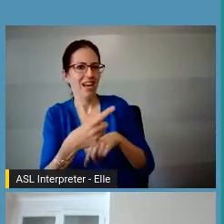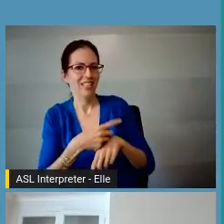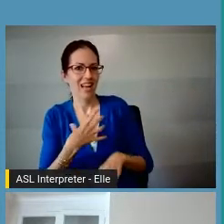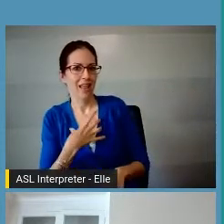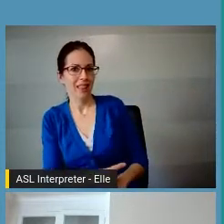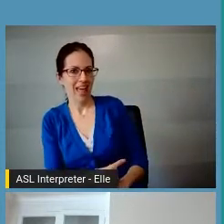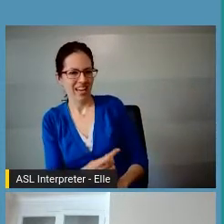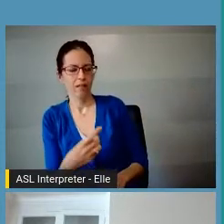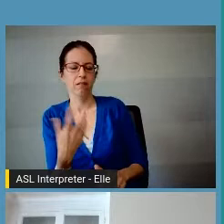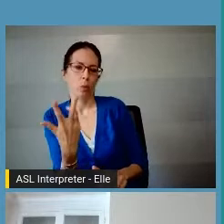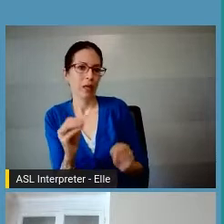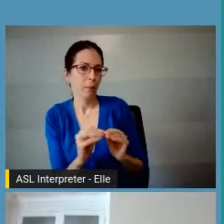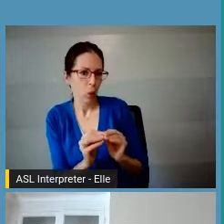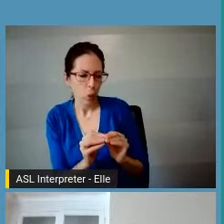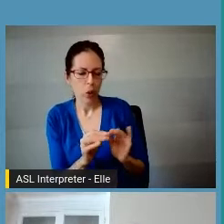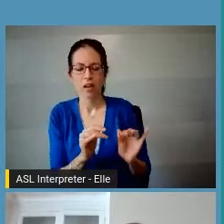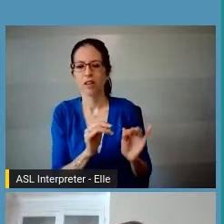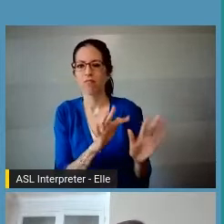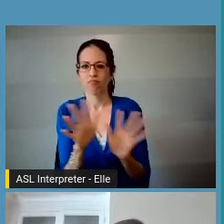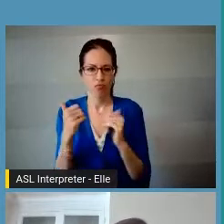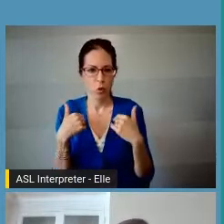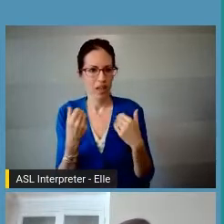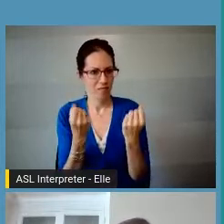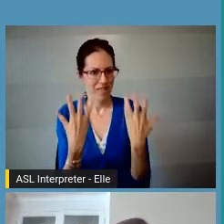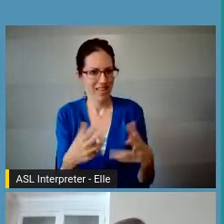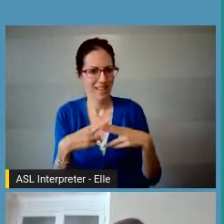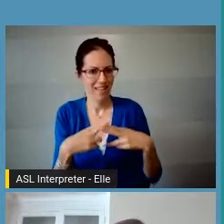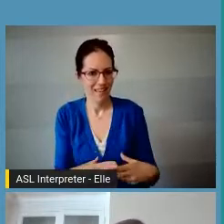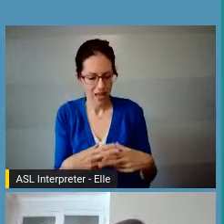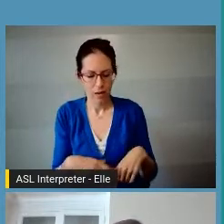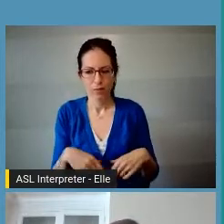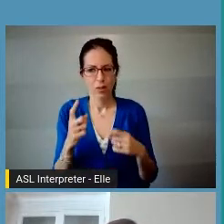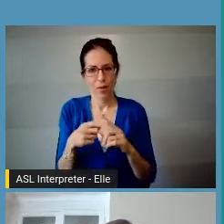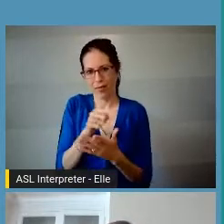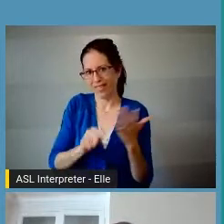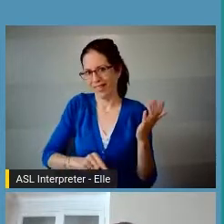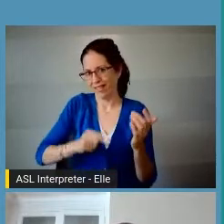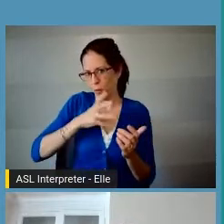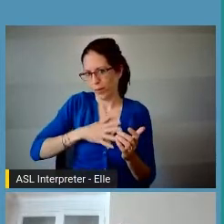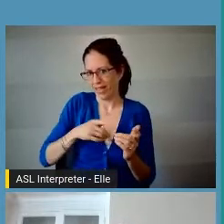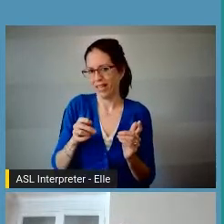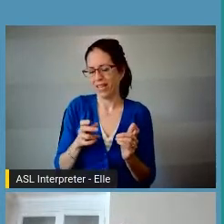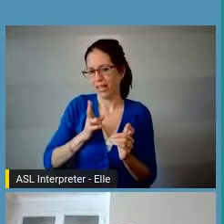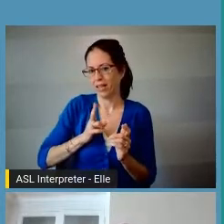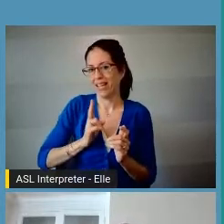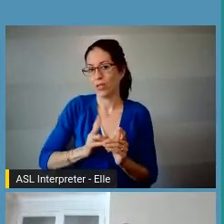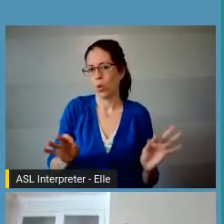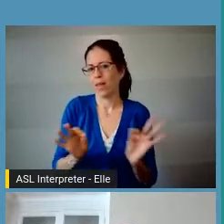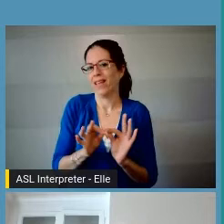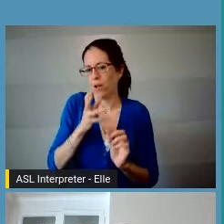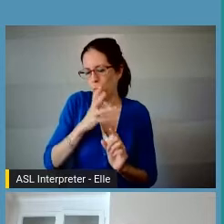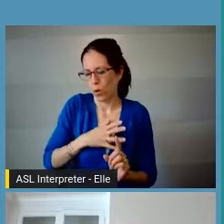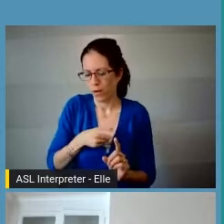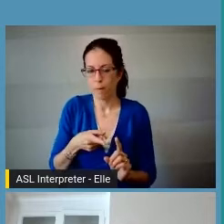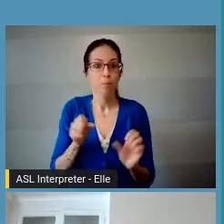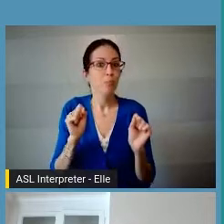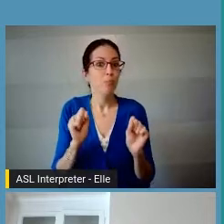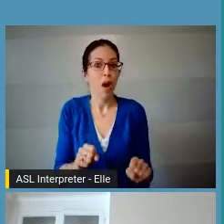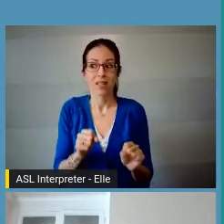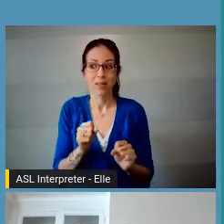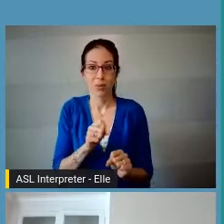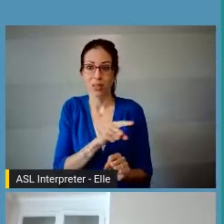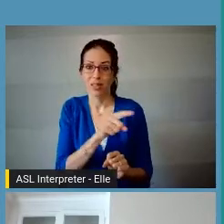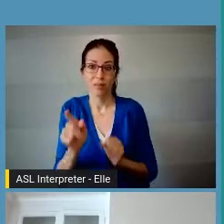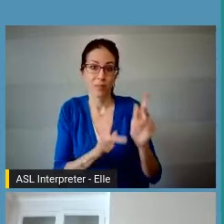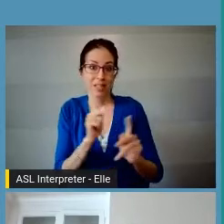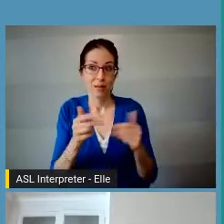We got a bunch of names I historic women in front of people that they may not have ever